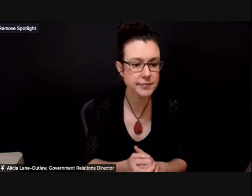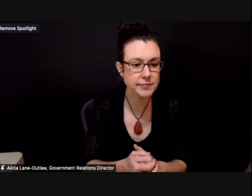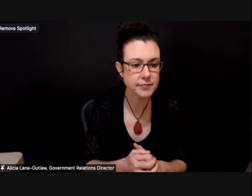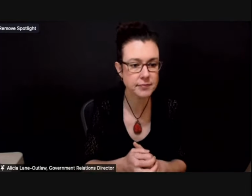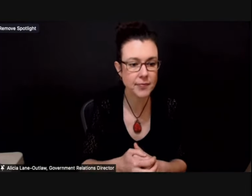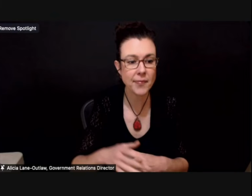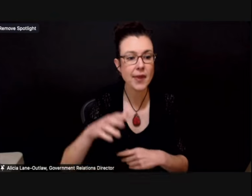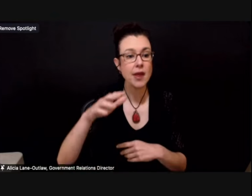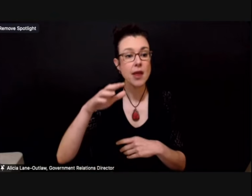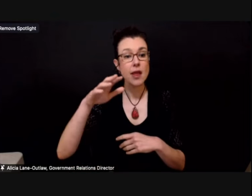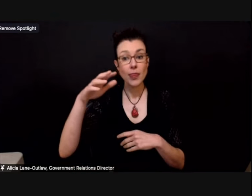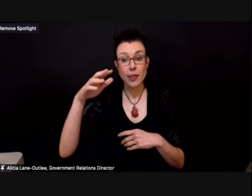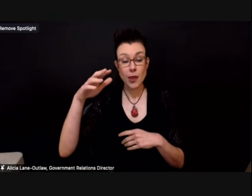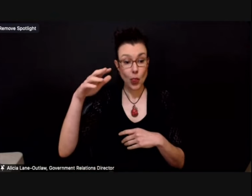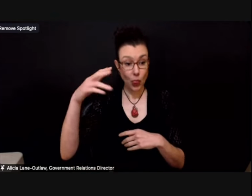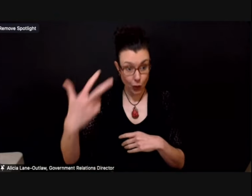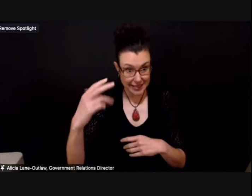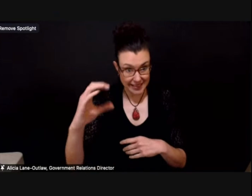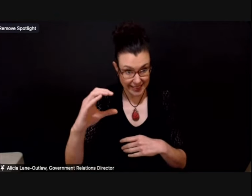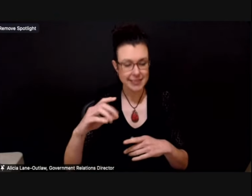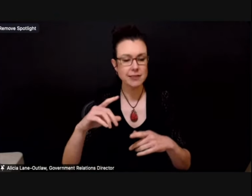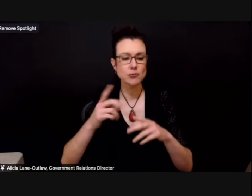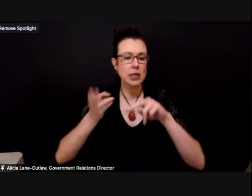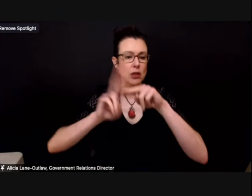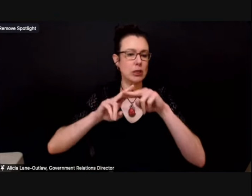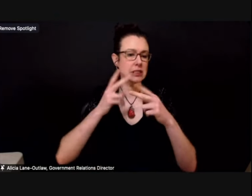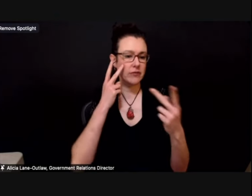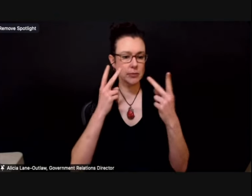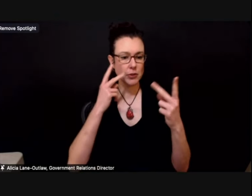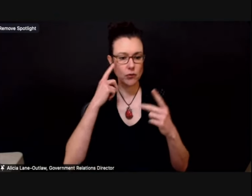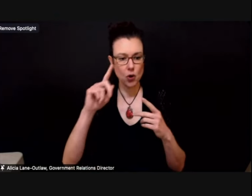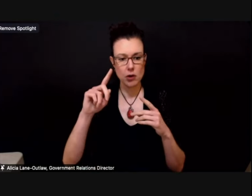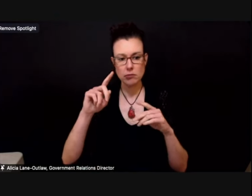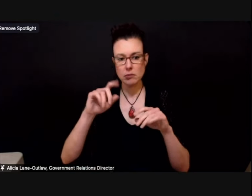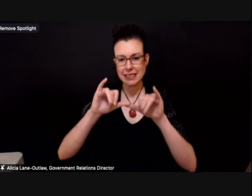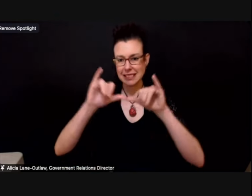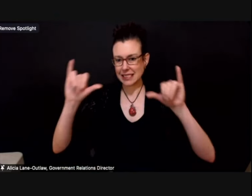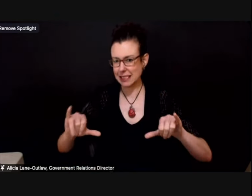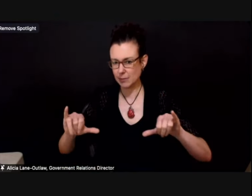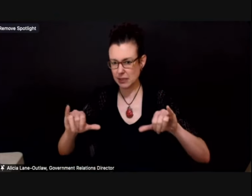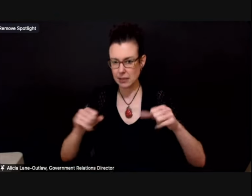Goal #3c: Increase visibility for systems